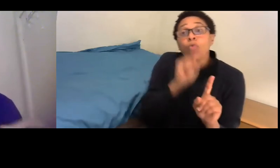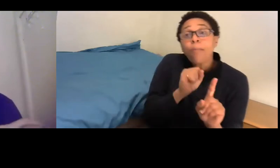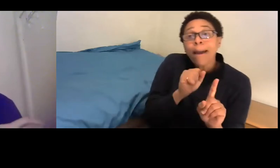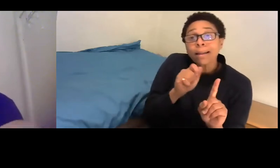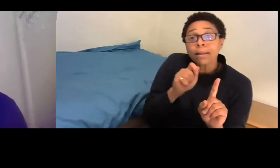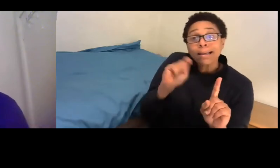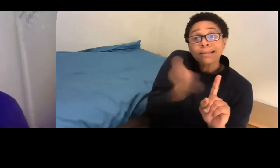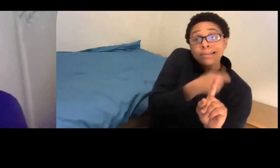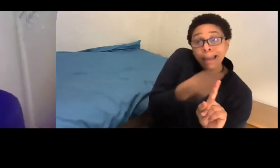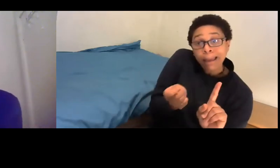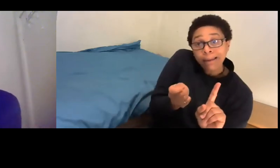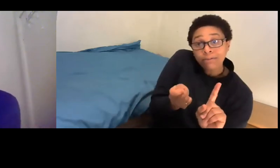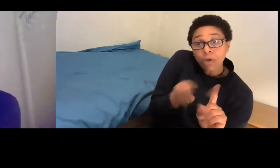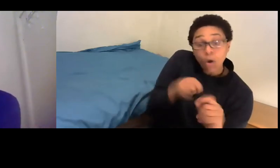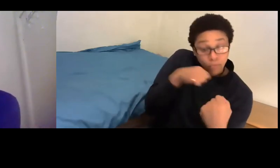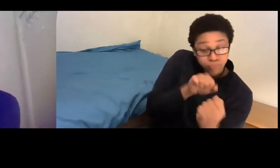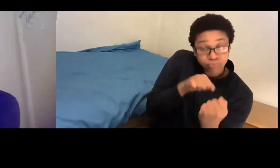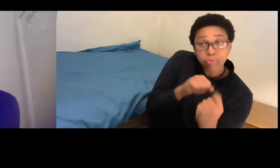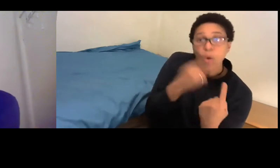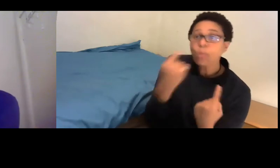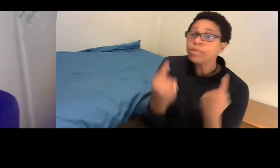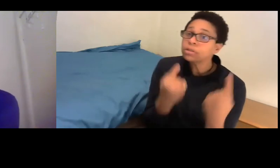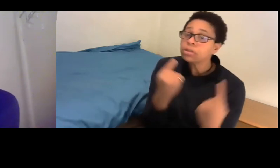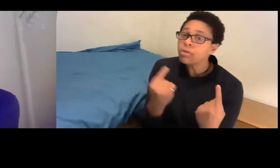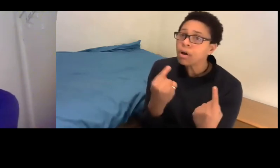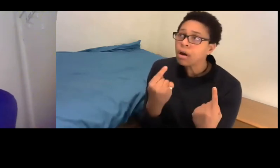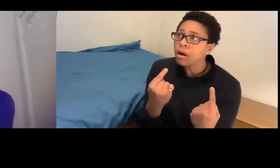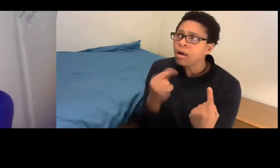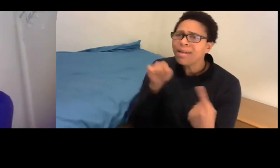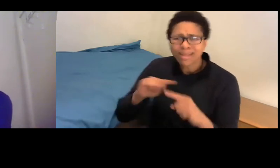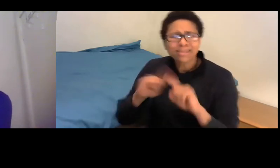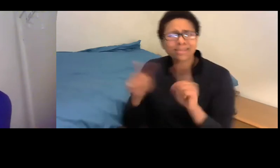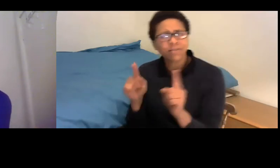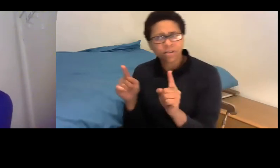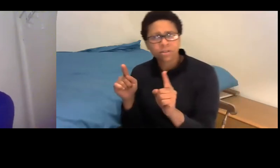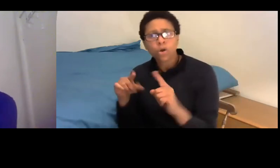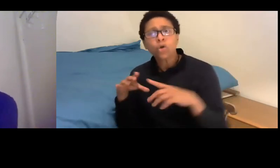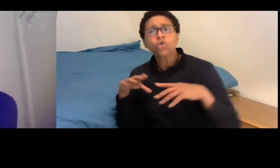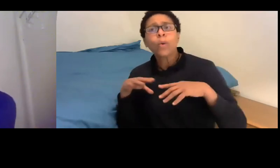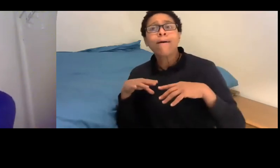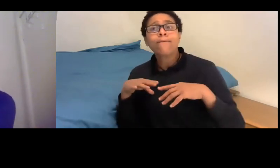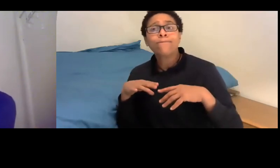different from a free man in a heterosexual marriage, having